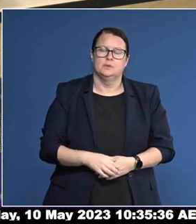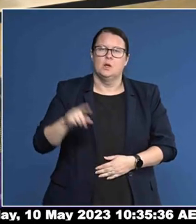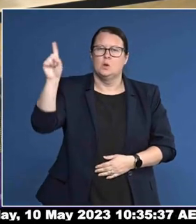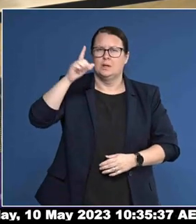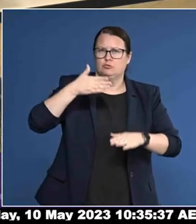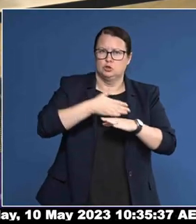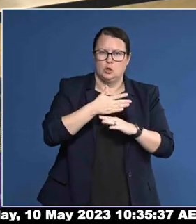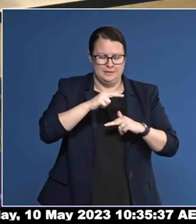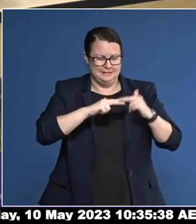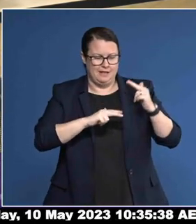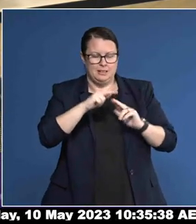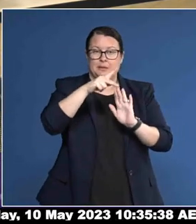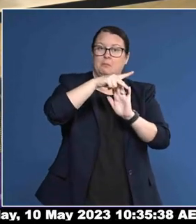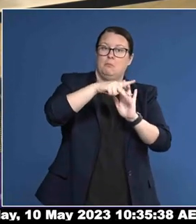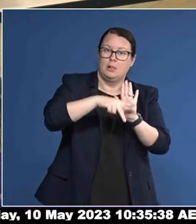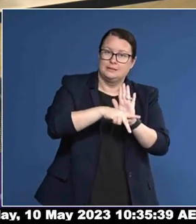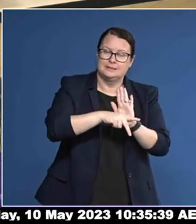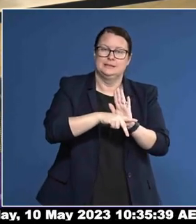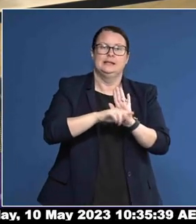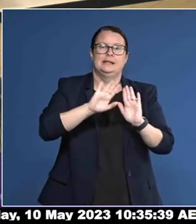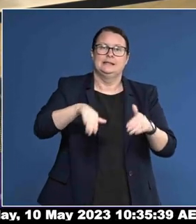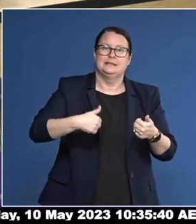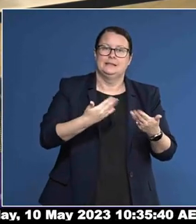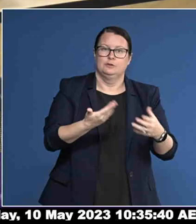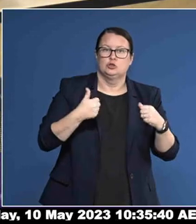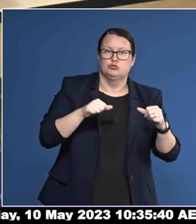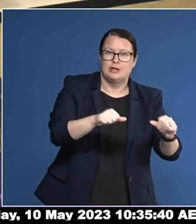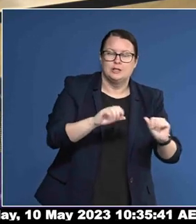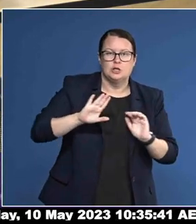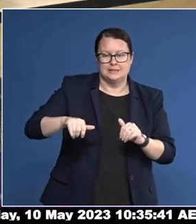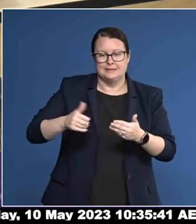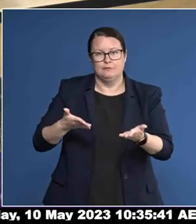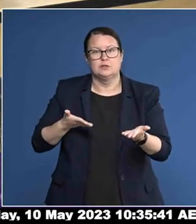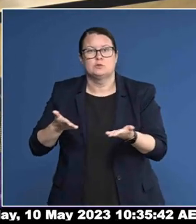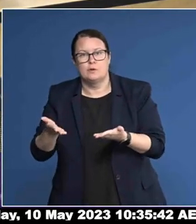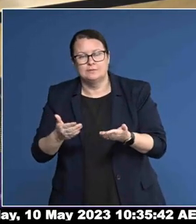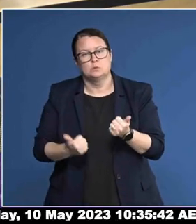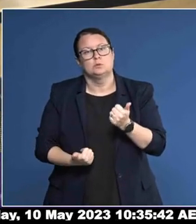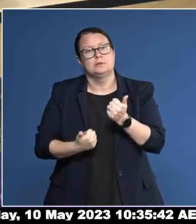delivering strategies and services that support student wellbeing, student